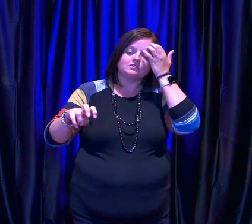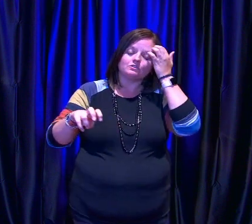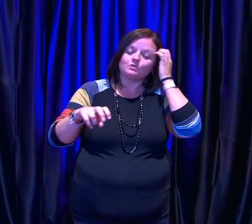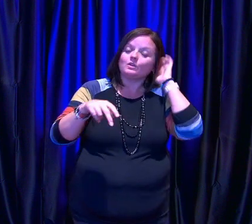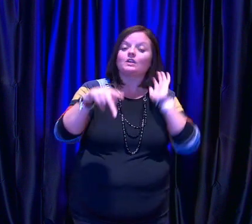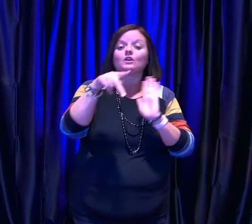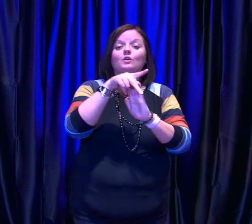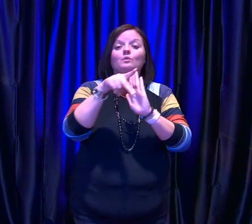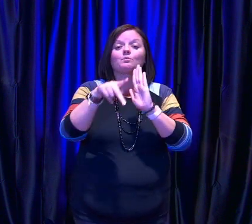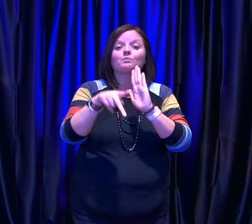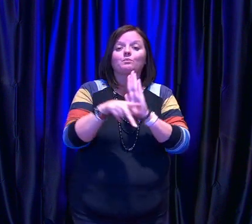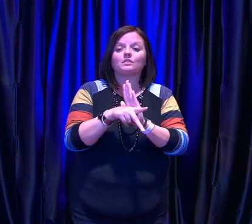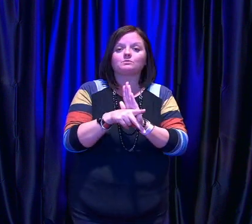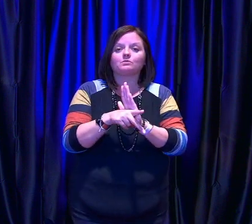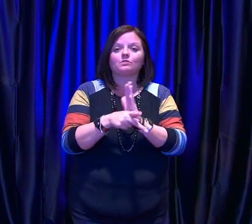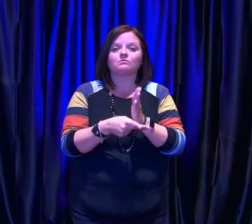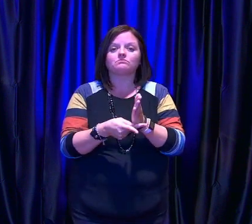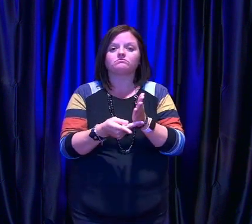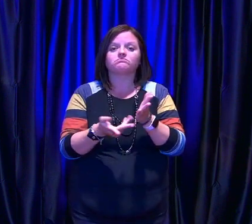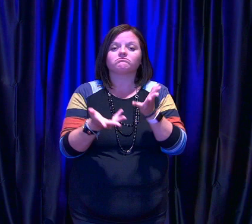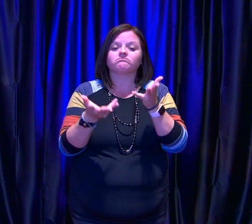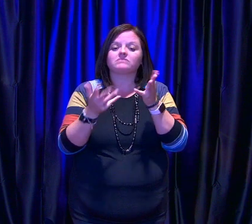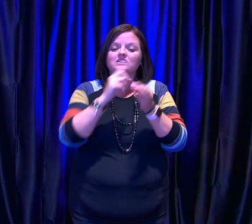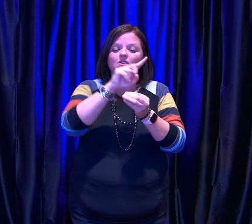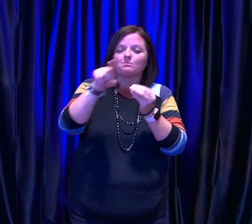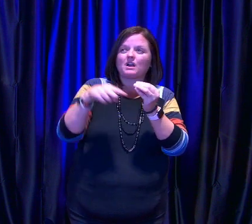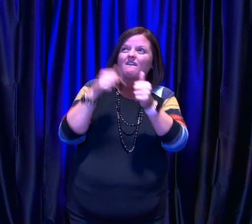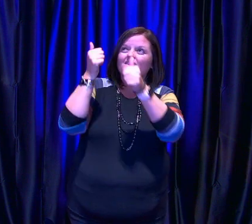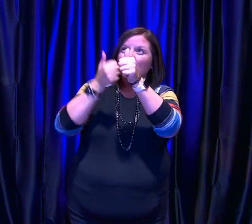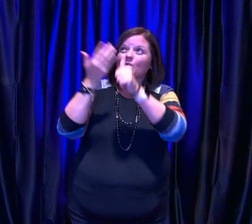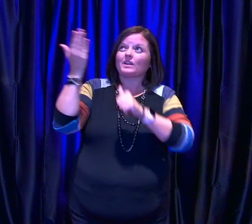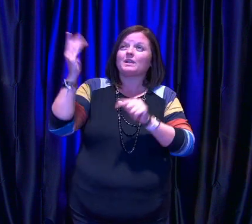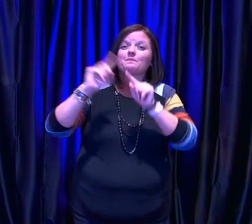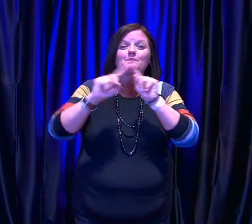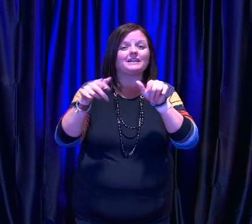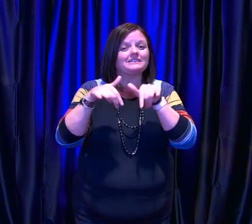that is wrapped up in following him but it is still a commandment it is still